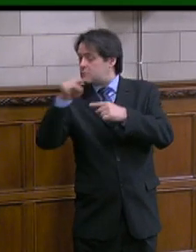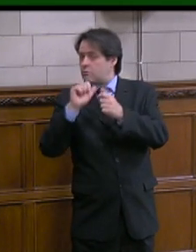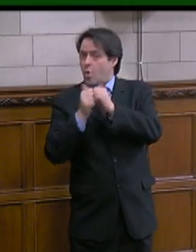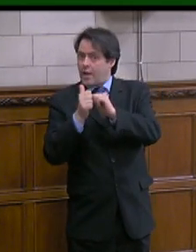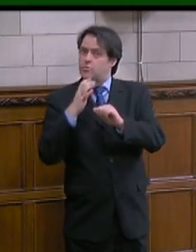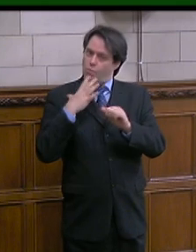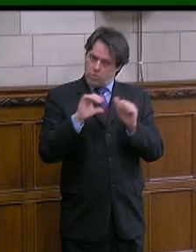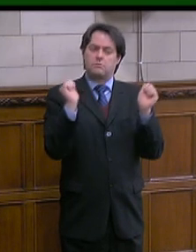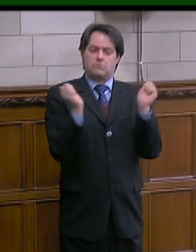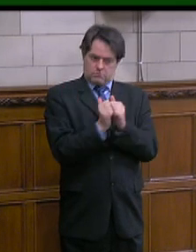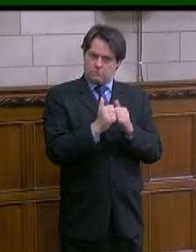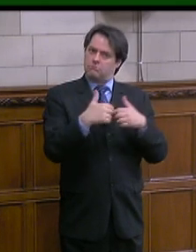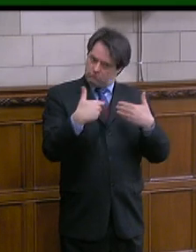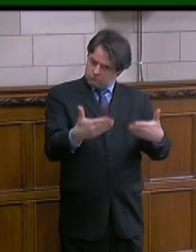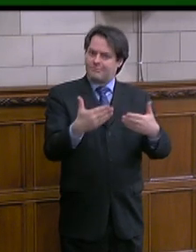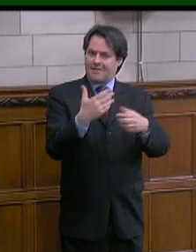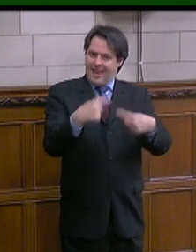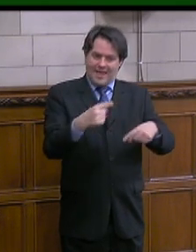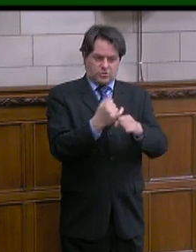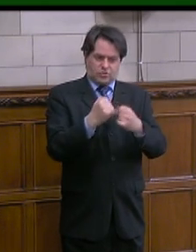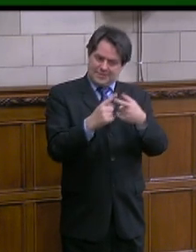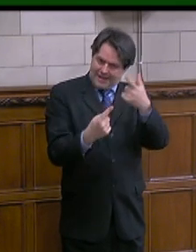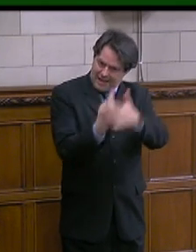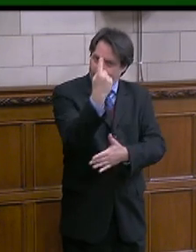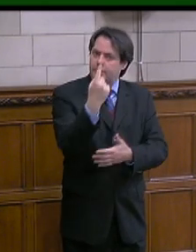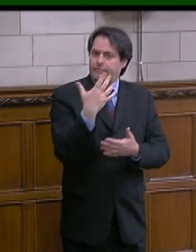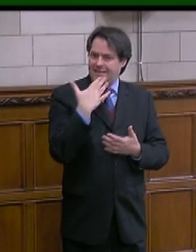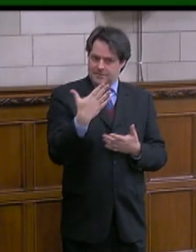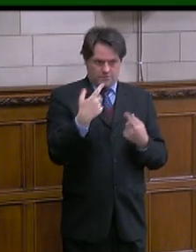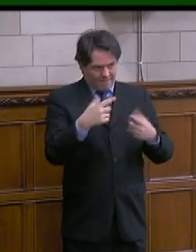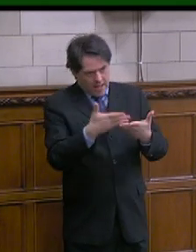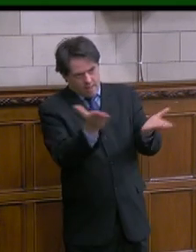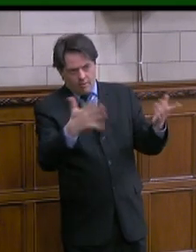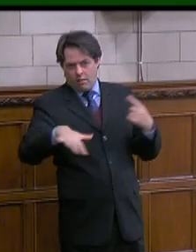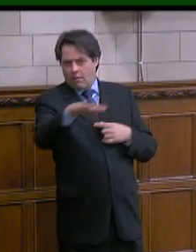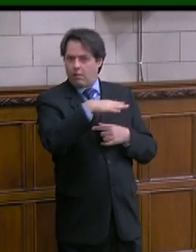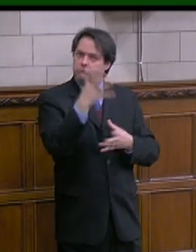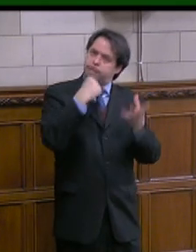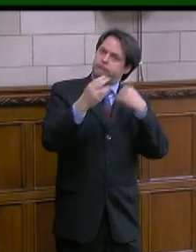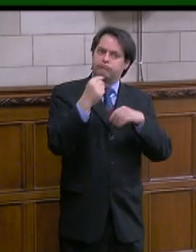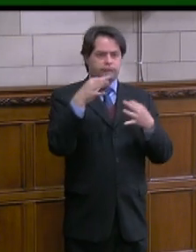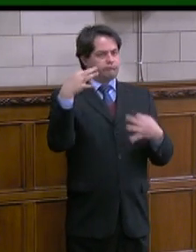to agree the GCSE and make it available to students.